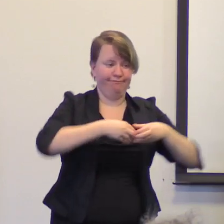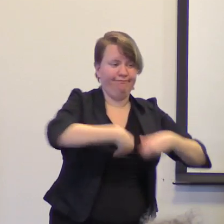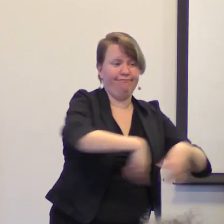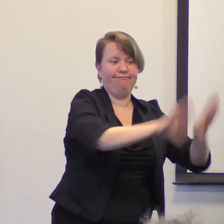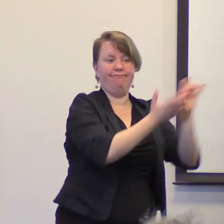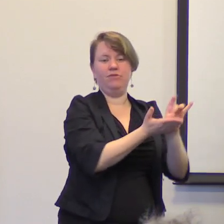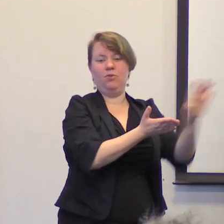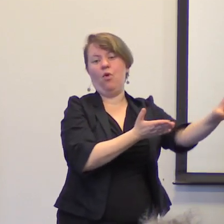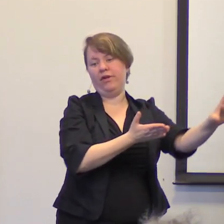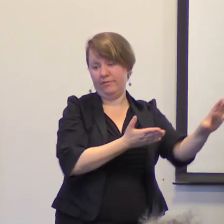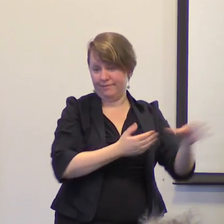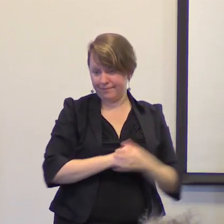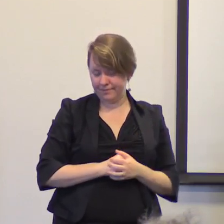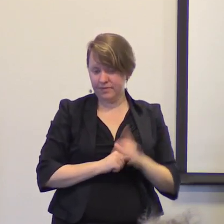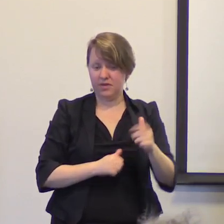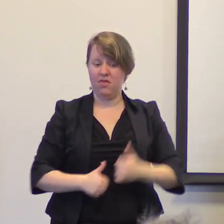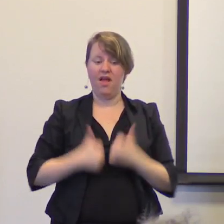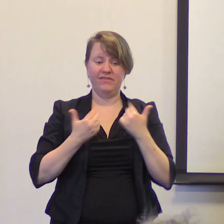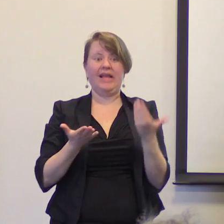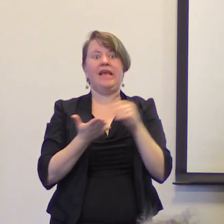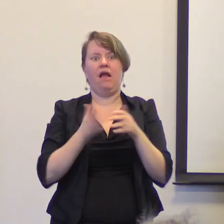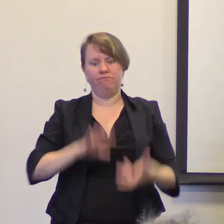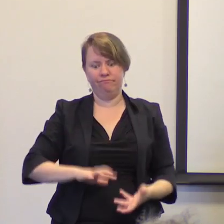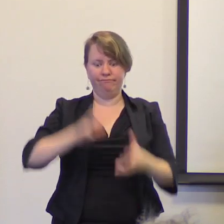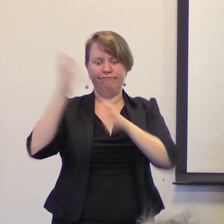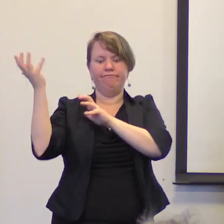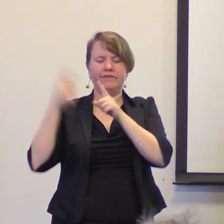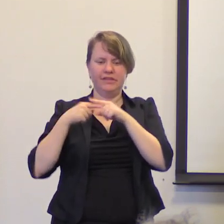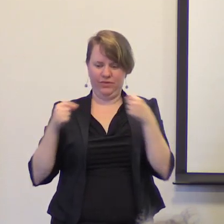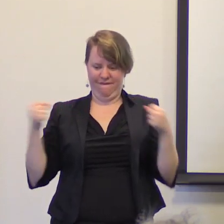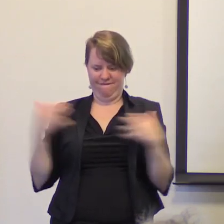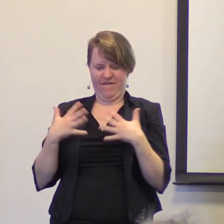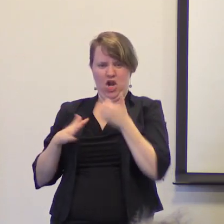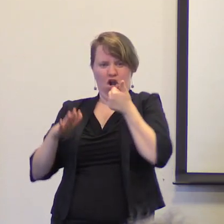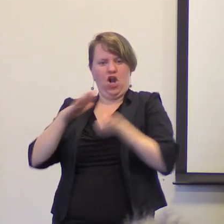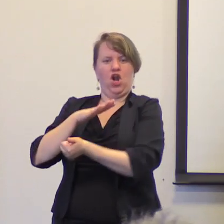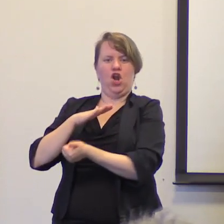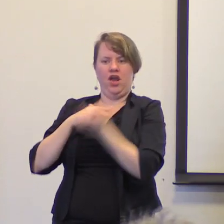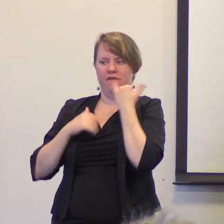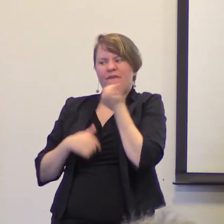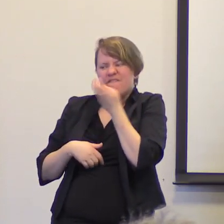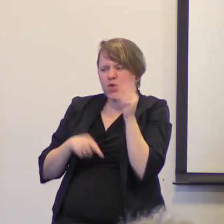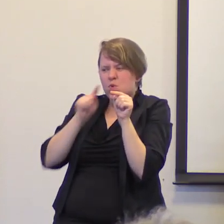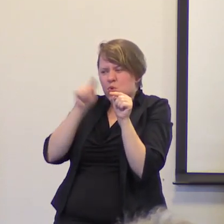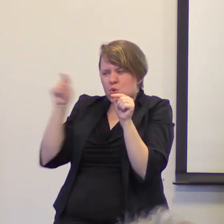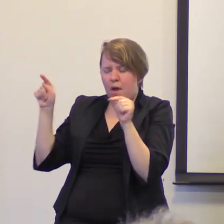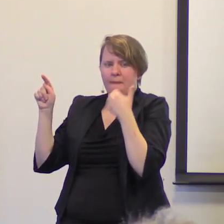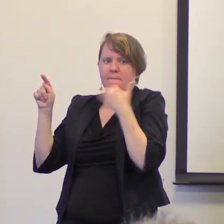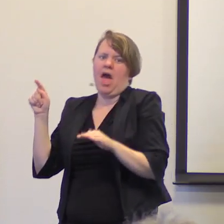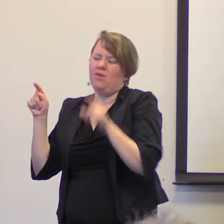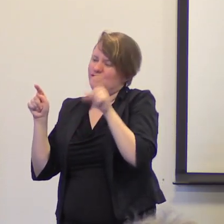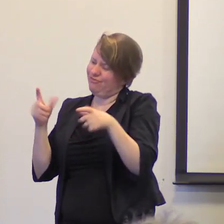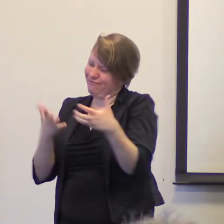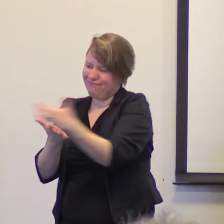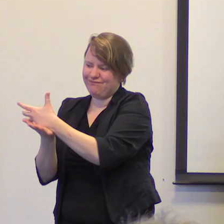So their lives, again, were upended because there was this fear if there are a few bad apples in the bunch, we're going to just get rid of everybody.